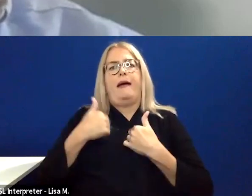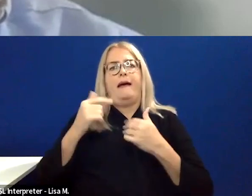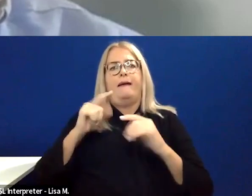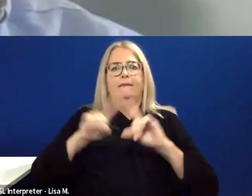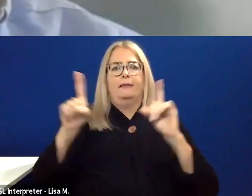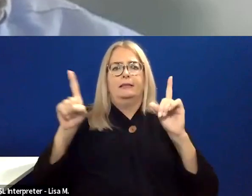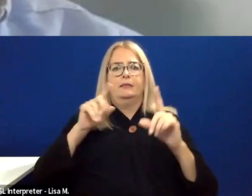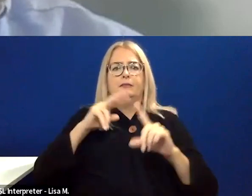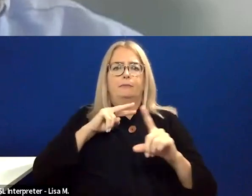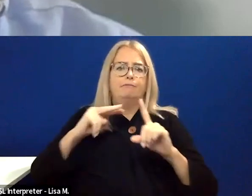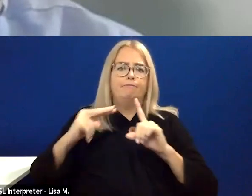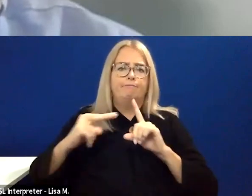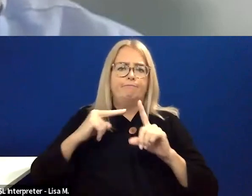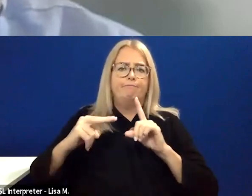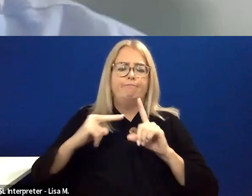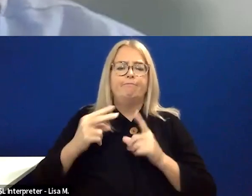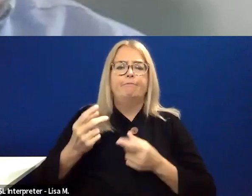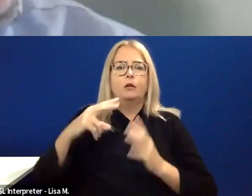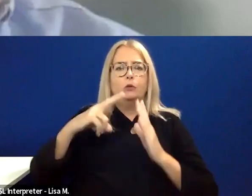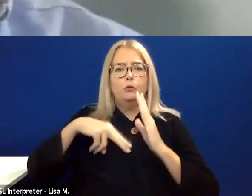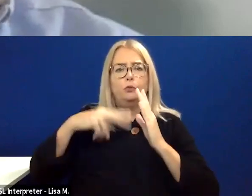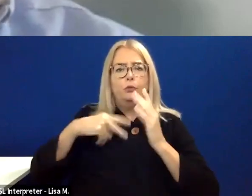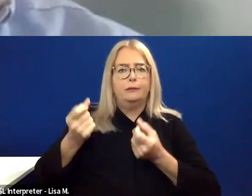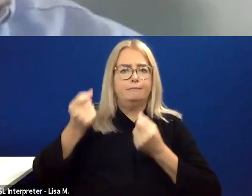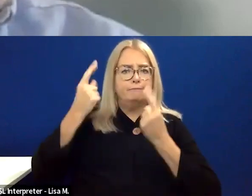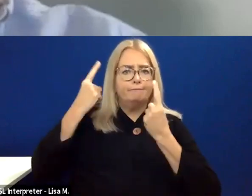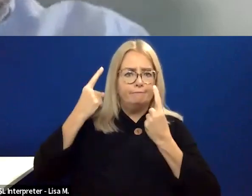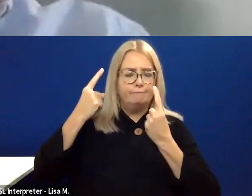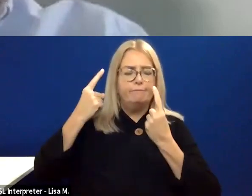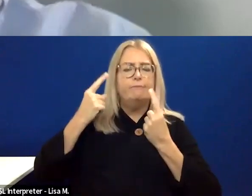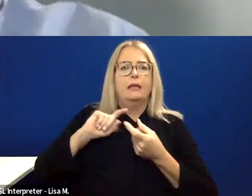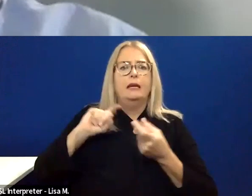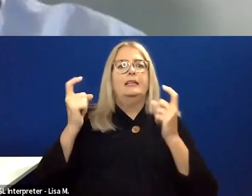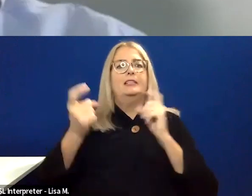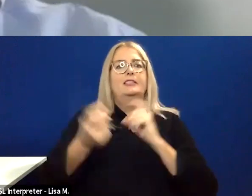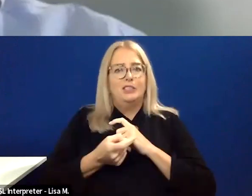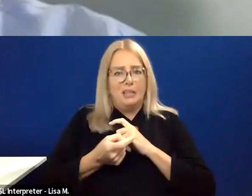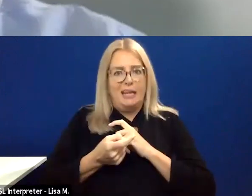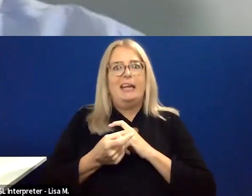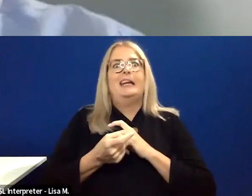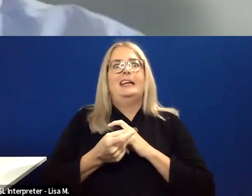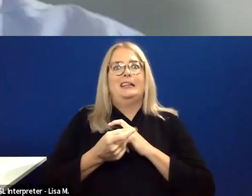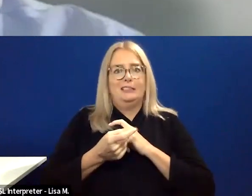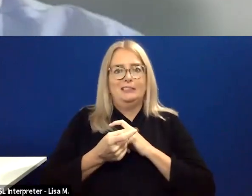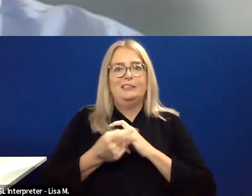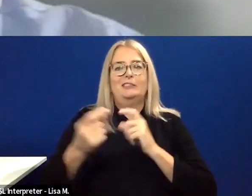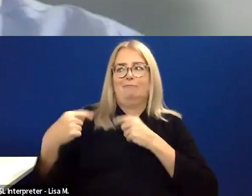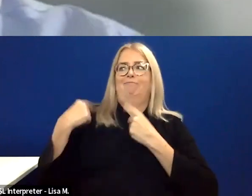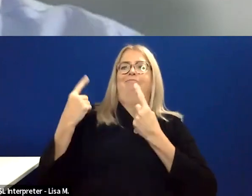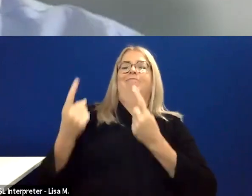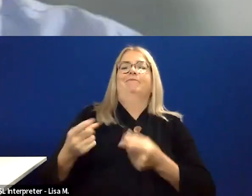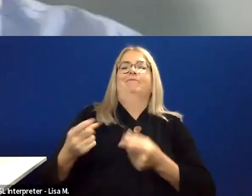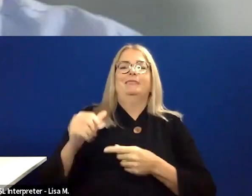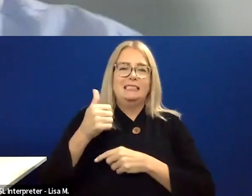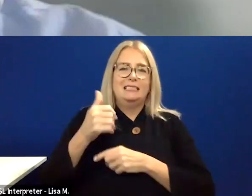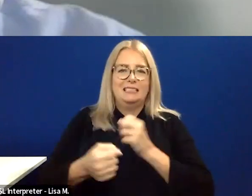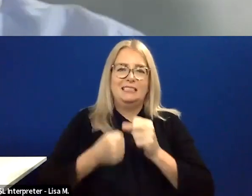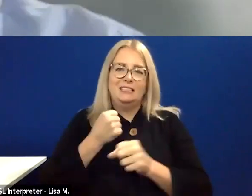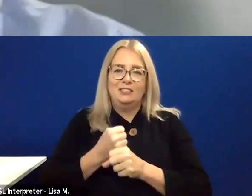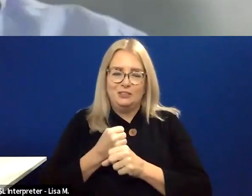comprehension uh that changed pretty dramatically over the last uh 10 years or so and uh I've been